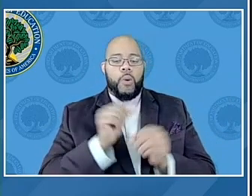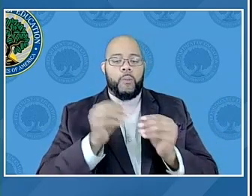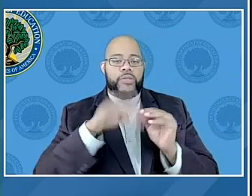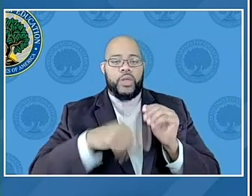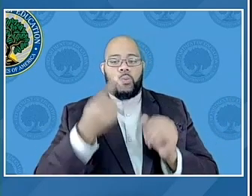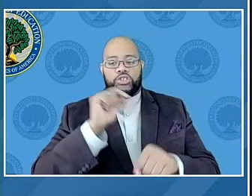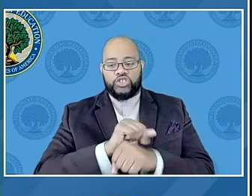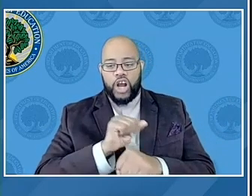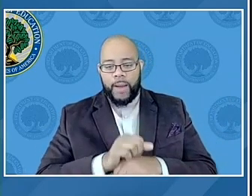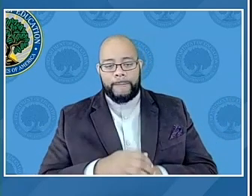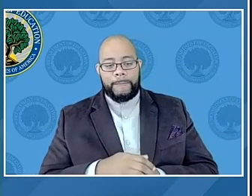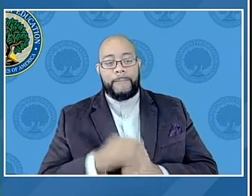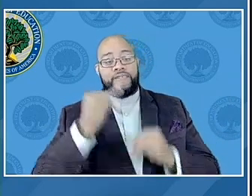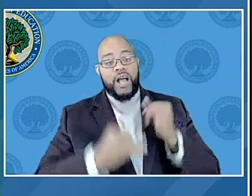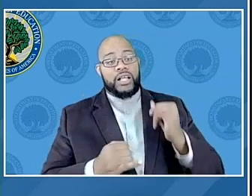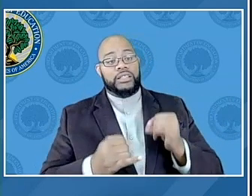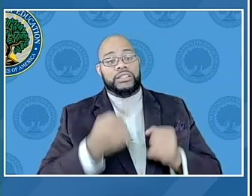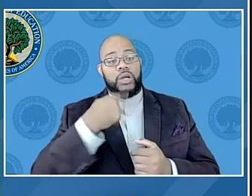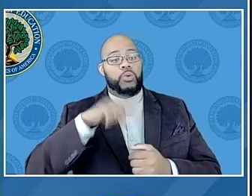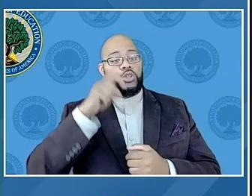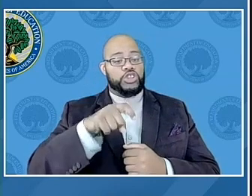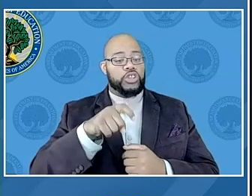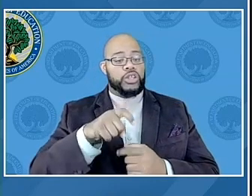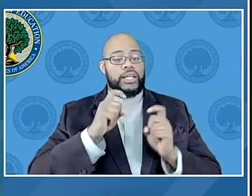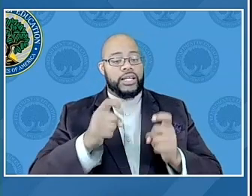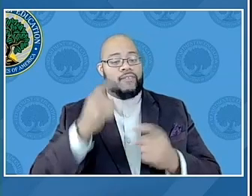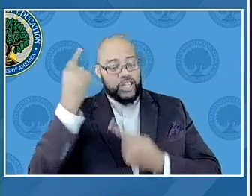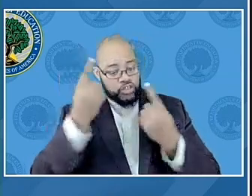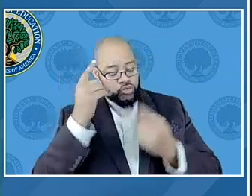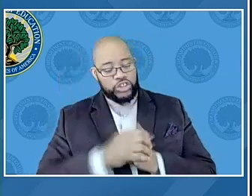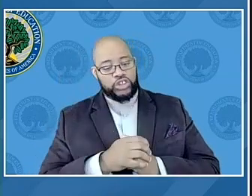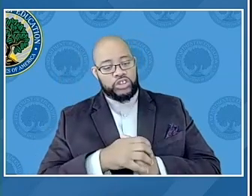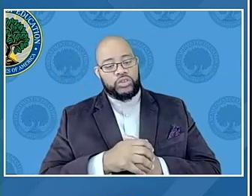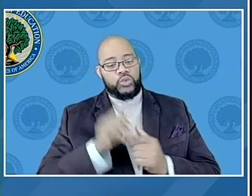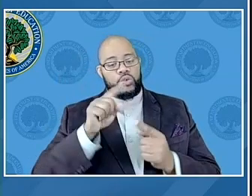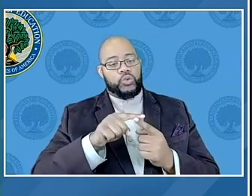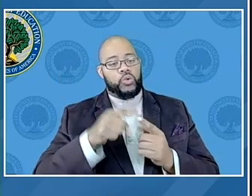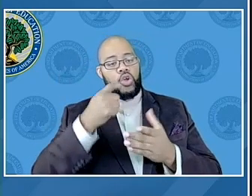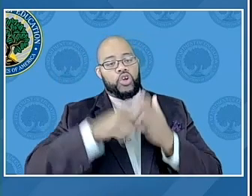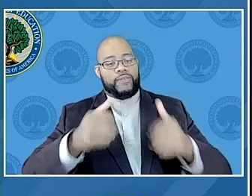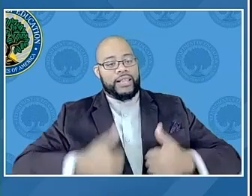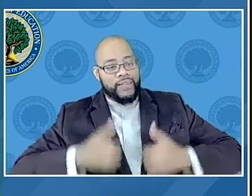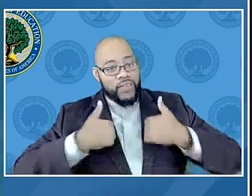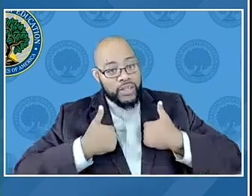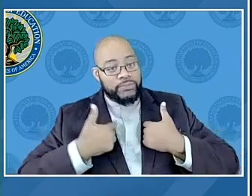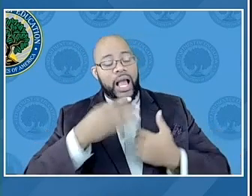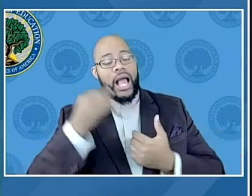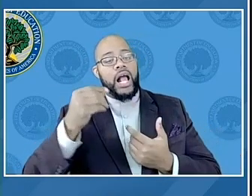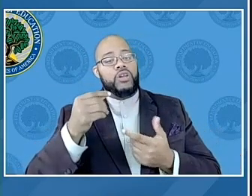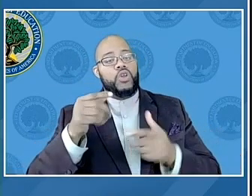And finally, say that we should give consideration to the cost of living and the location of these workers.